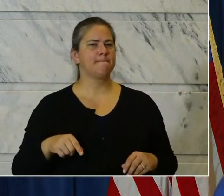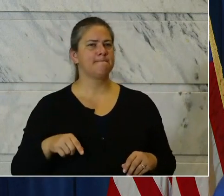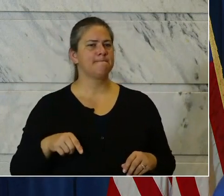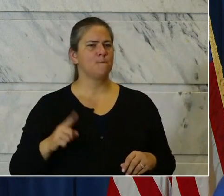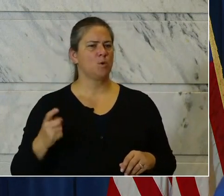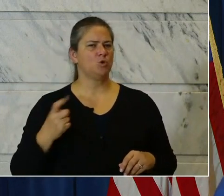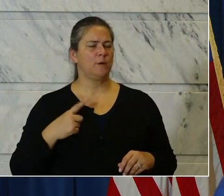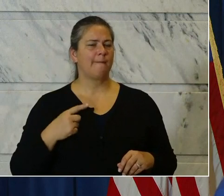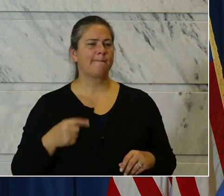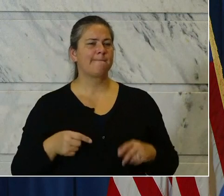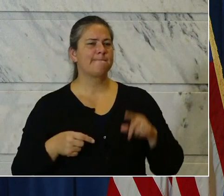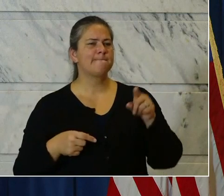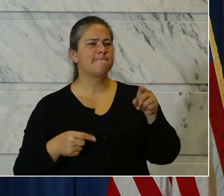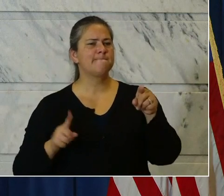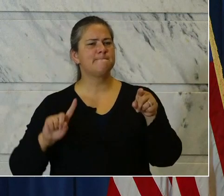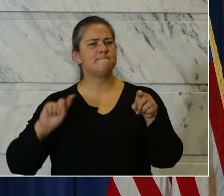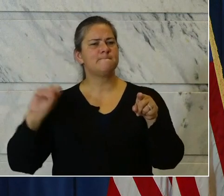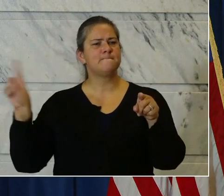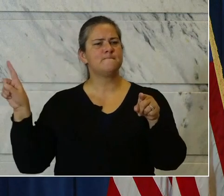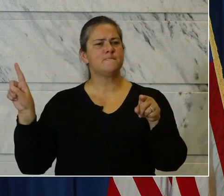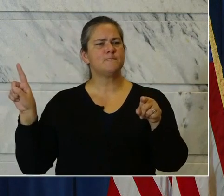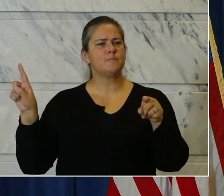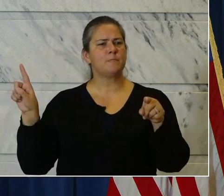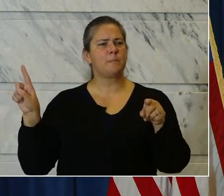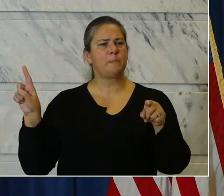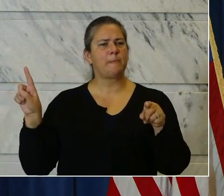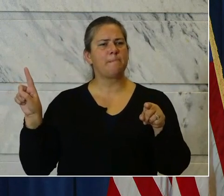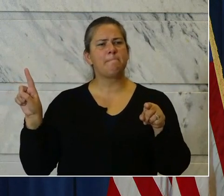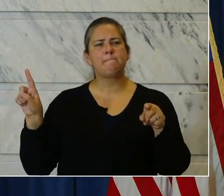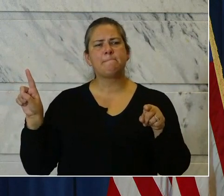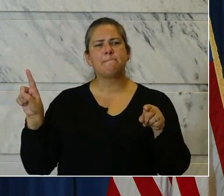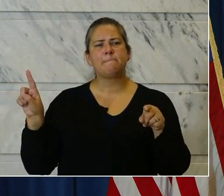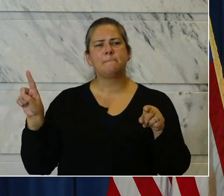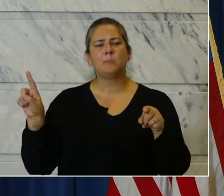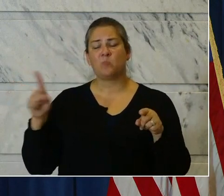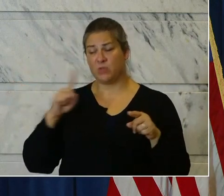GOT A WRITTEN ONE FOR YOU AFTER